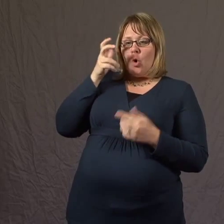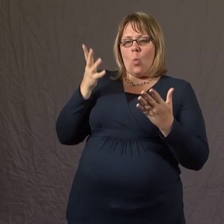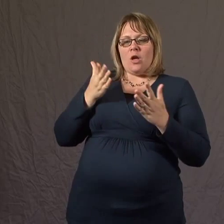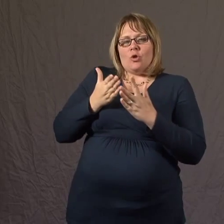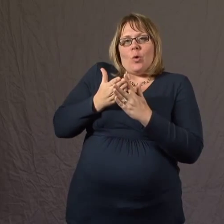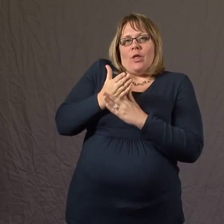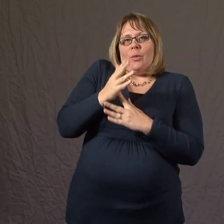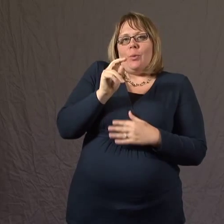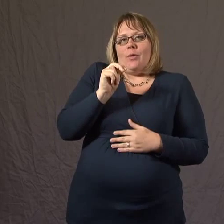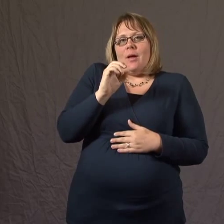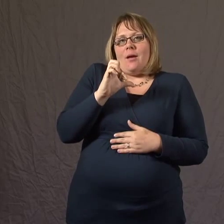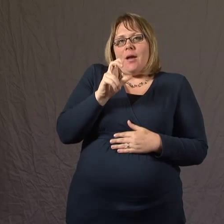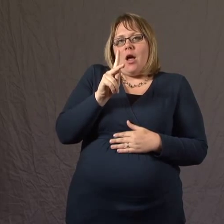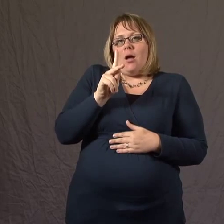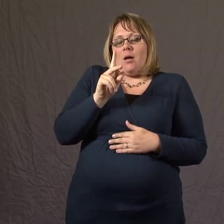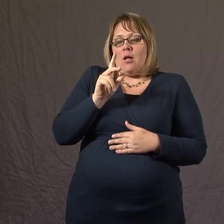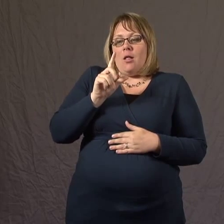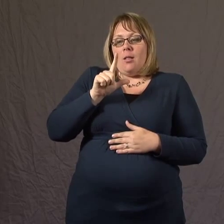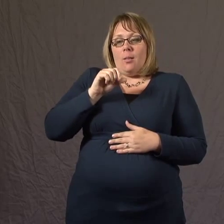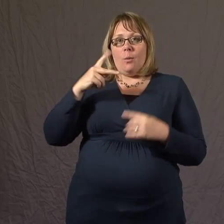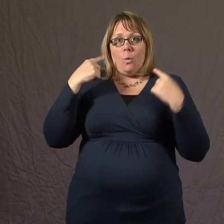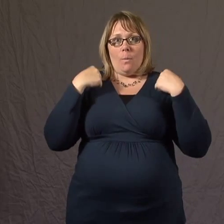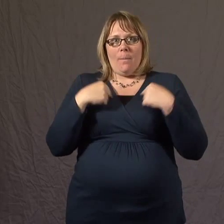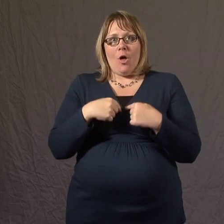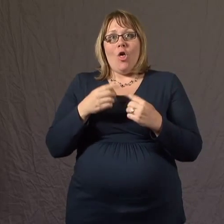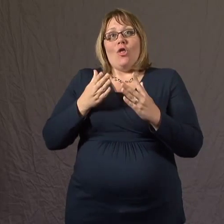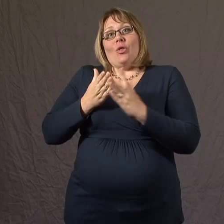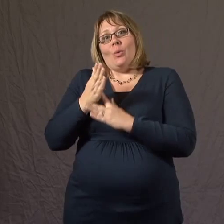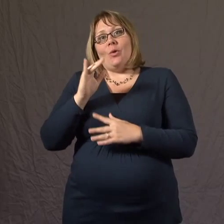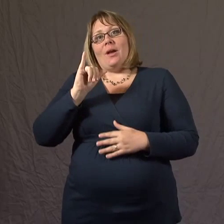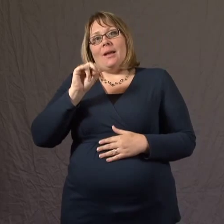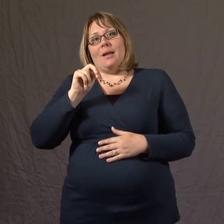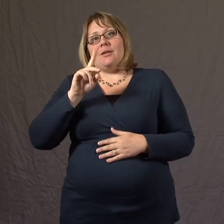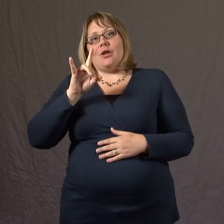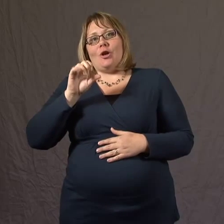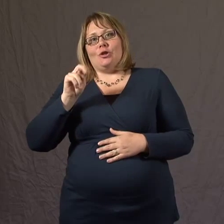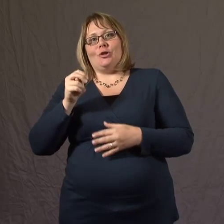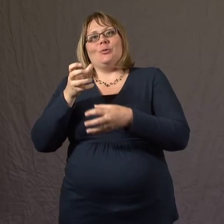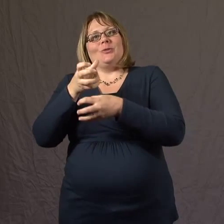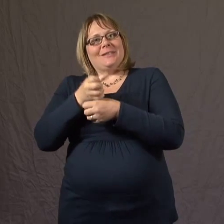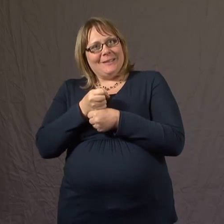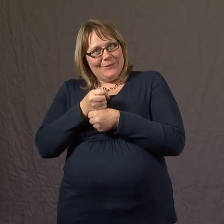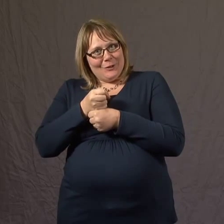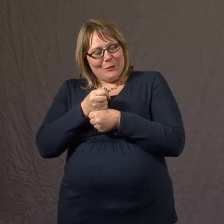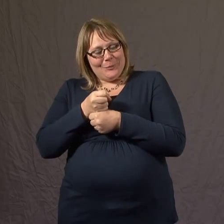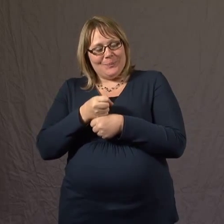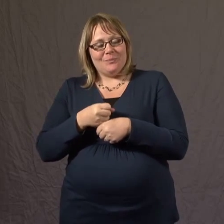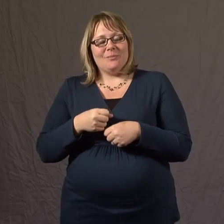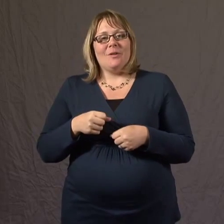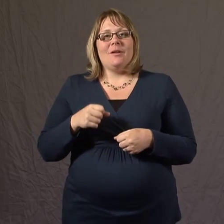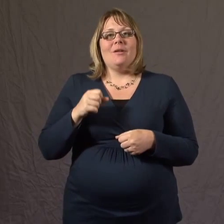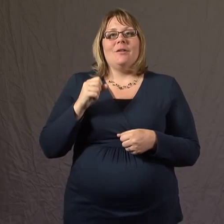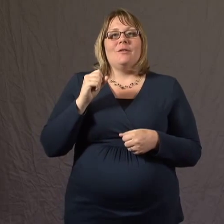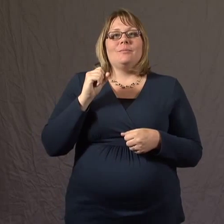into the microphone. You should be able to hear what is being transmitted into the neckloop